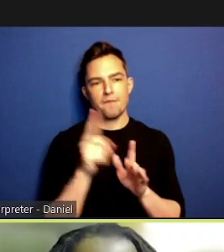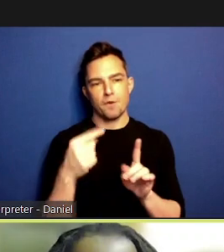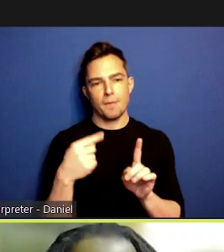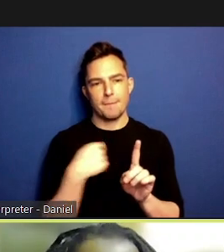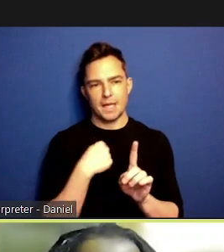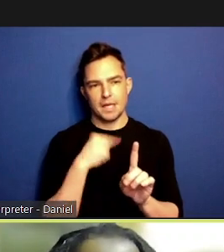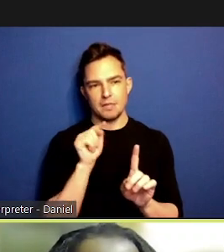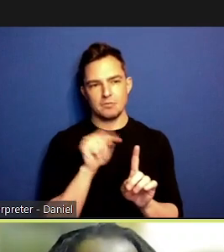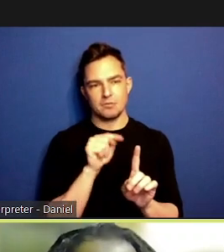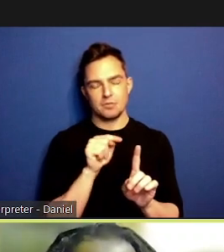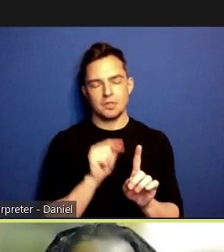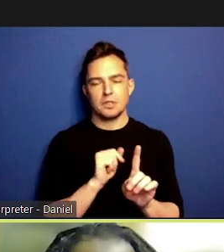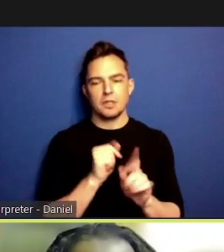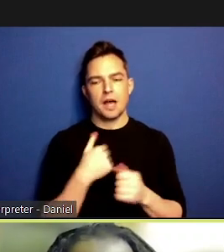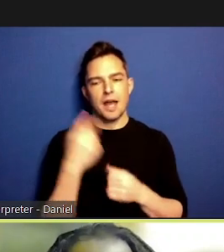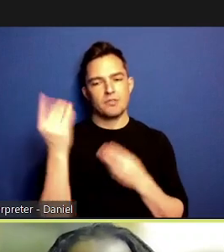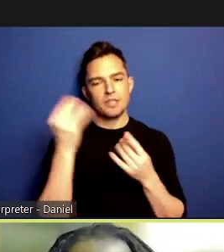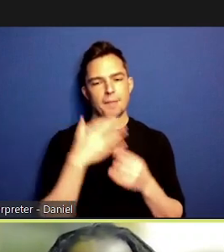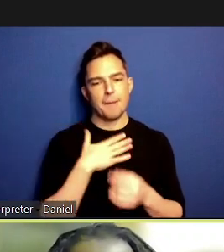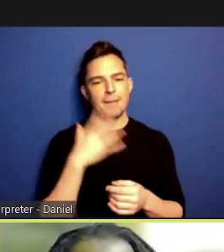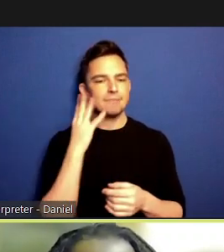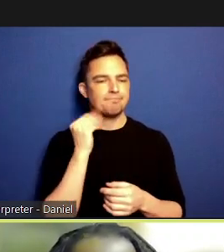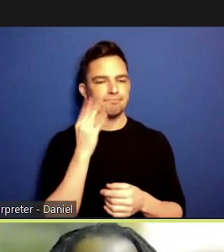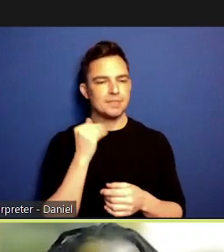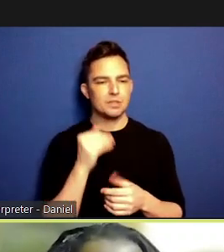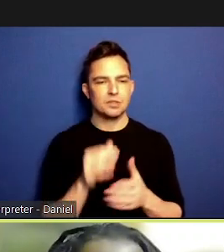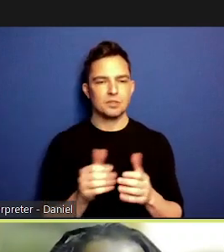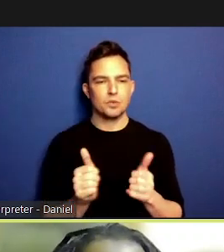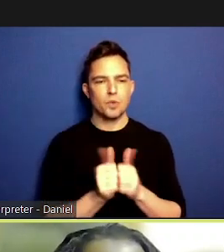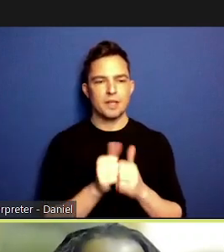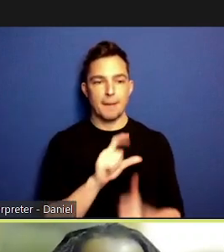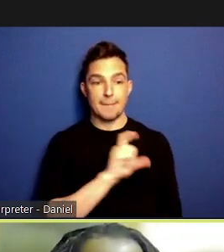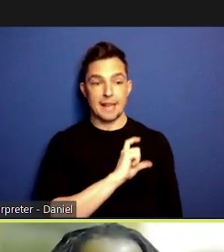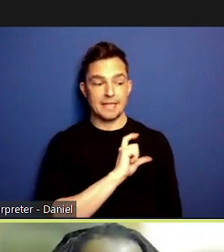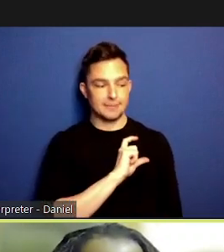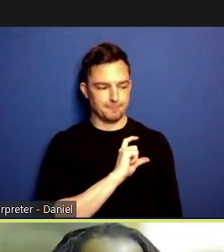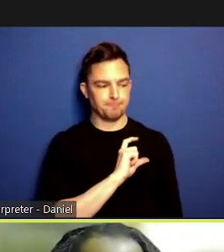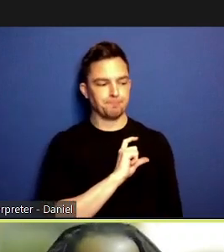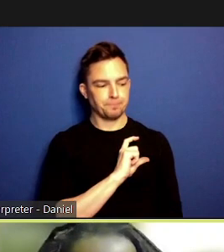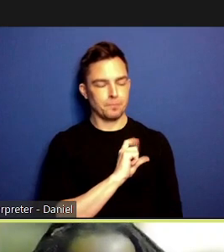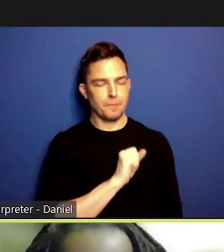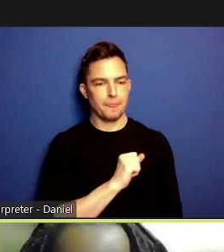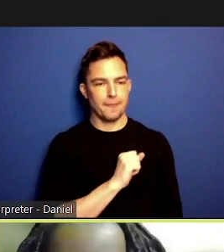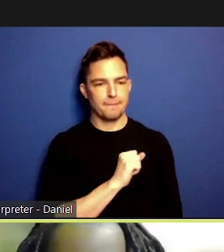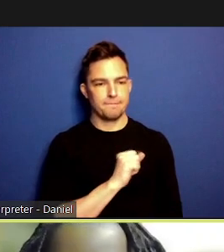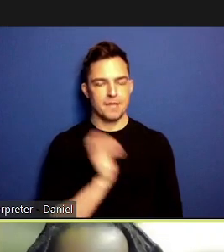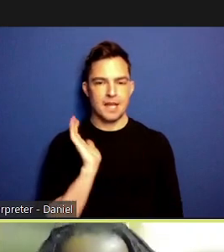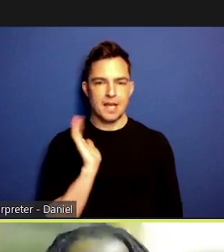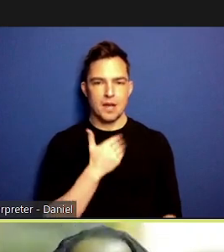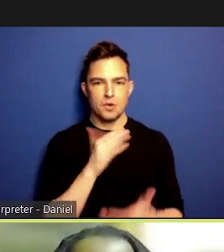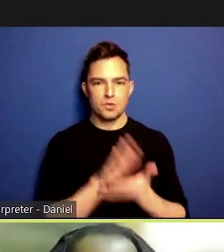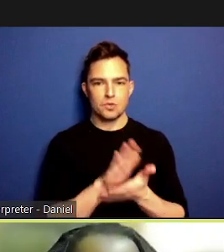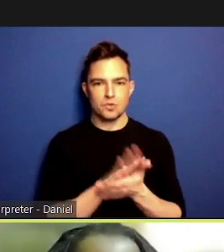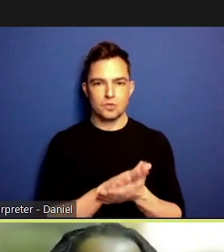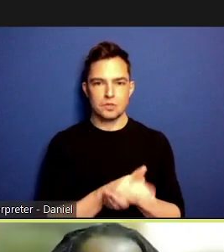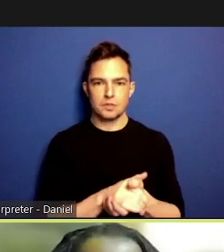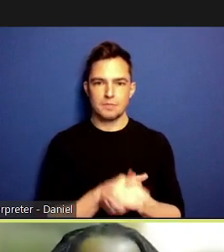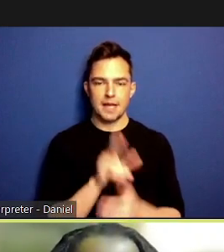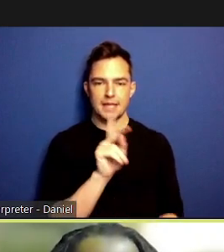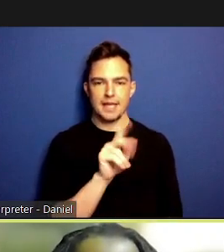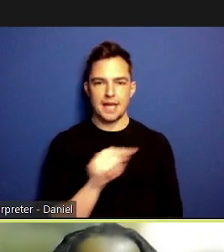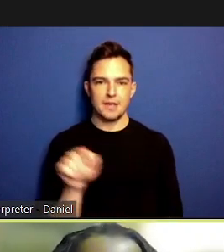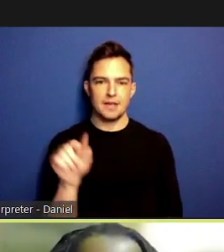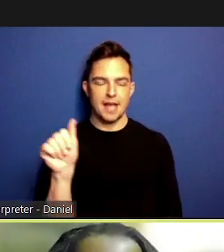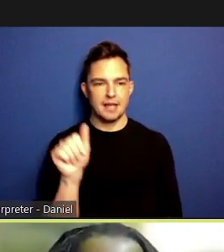thinking about my encounters with police at our school, my K-8 school and their role in